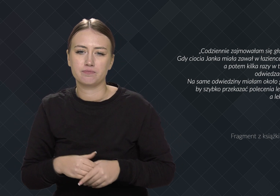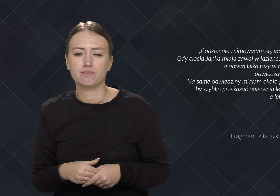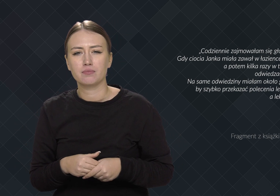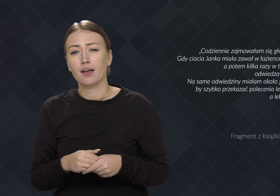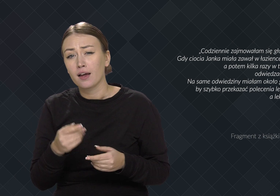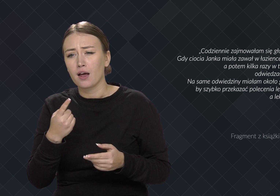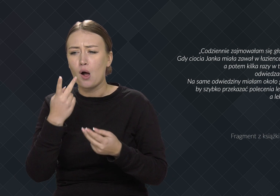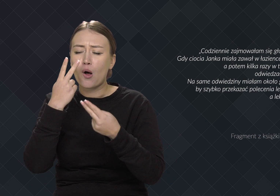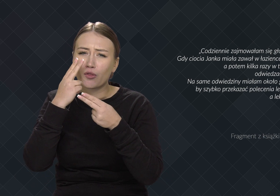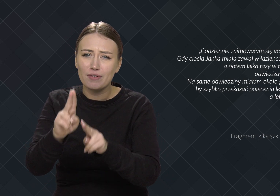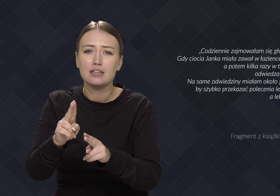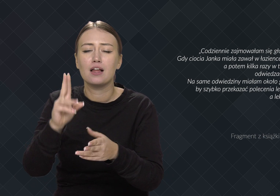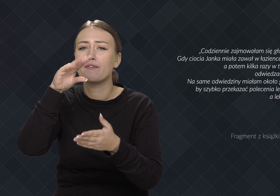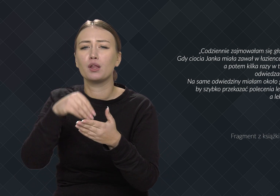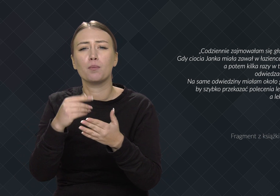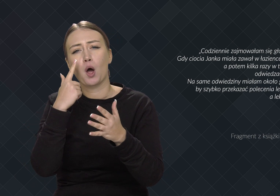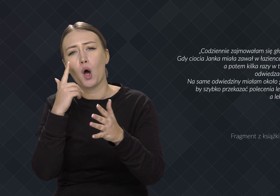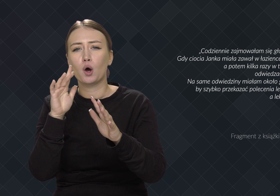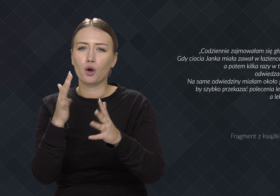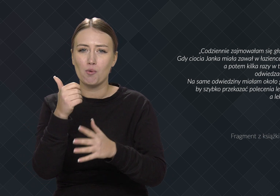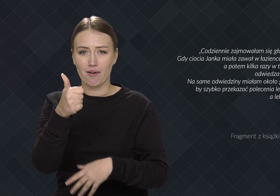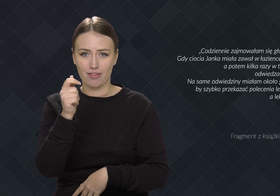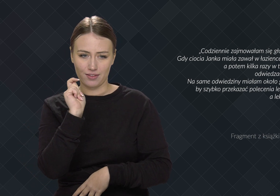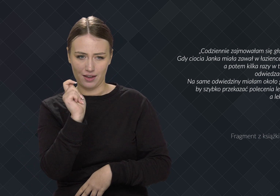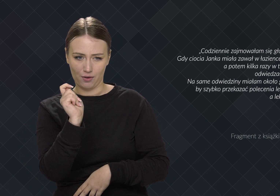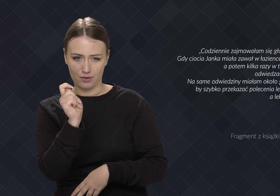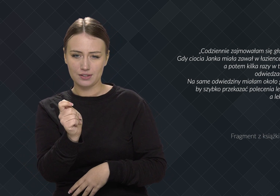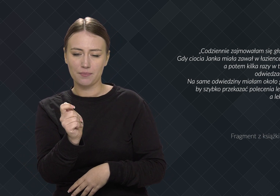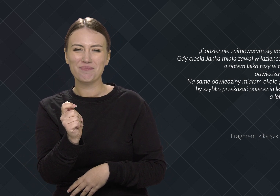I had about an hour for the visit,